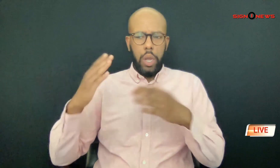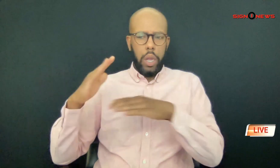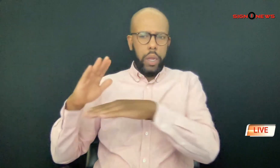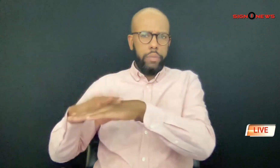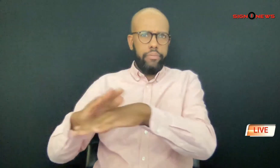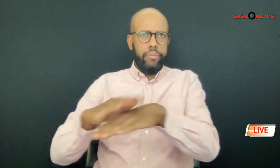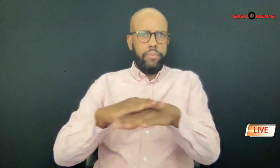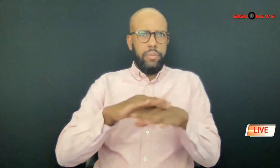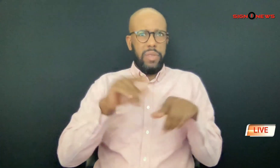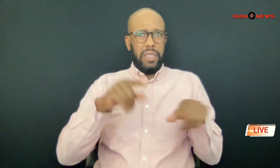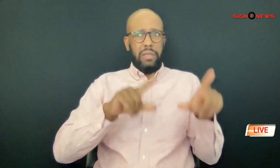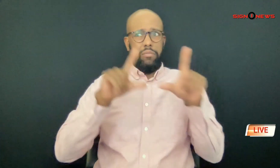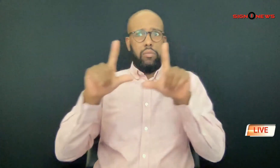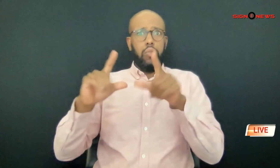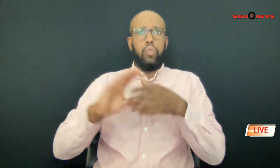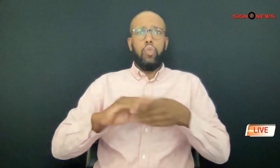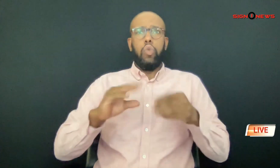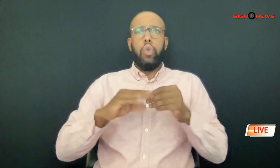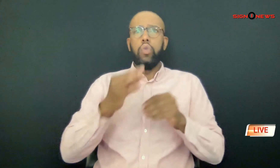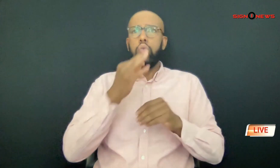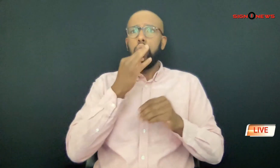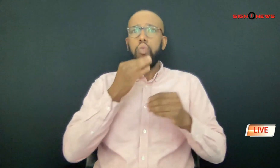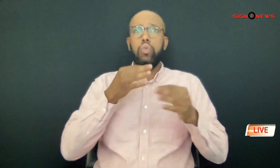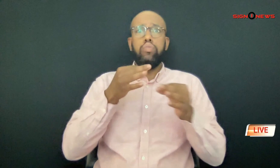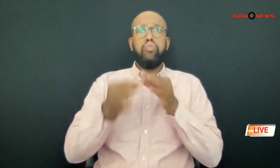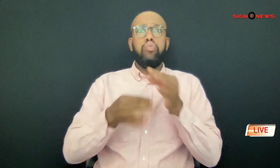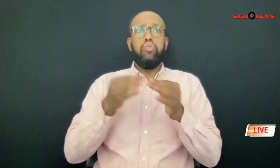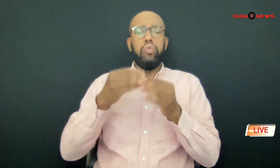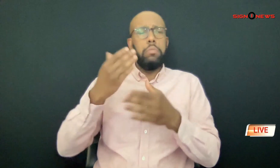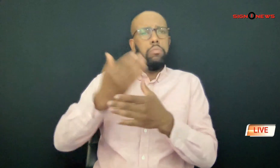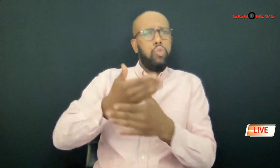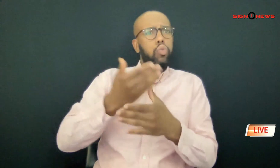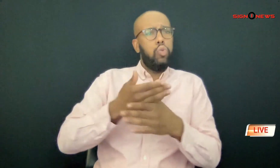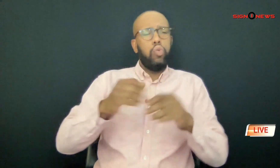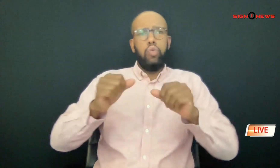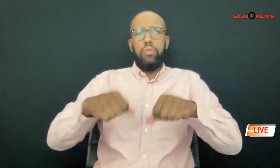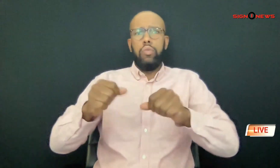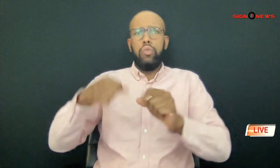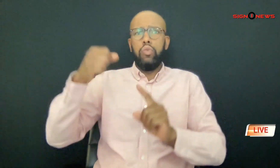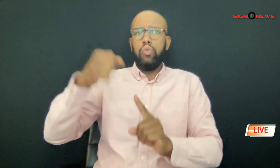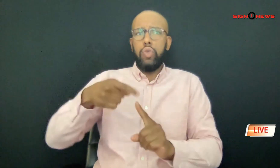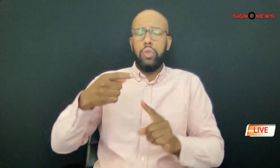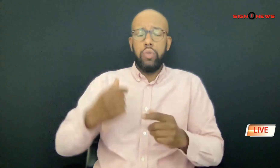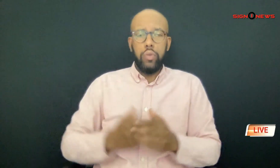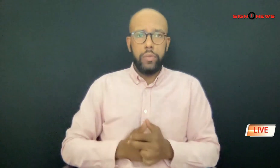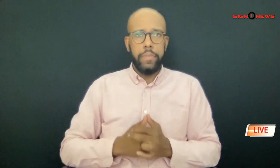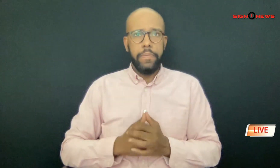we want to warn you some of the information in this next story may be disturbing to some viewers